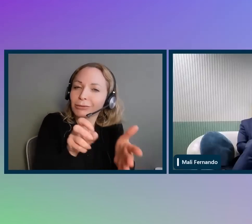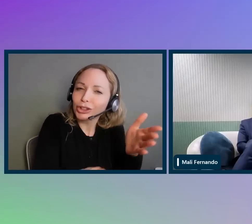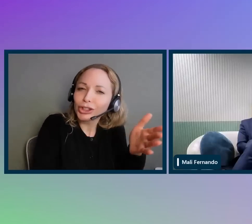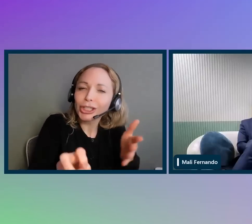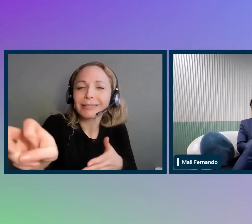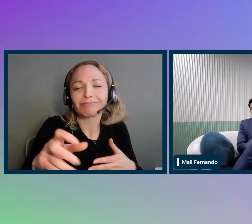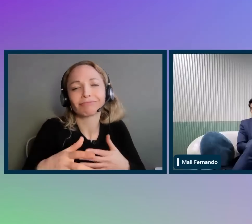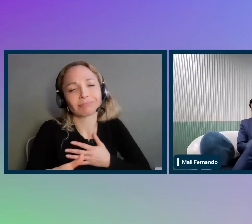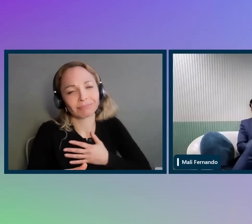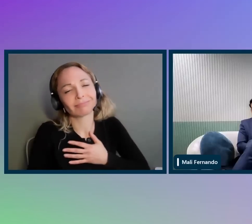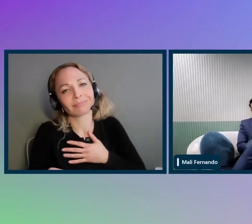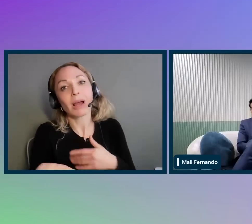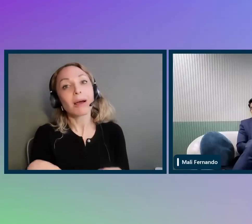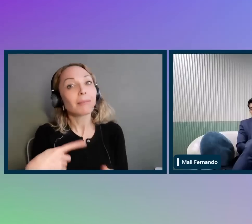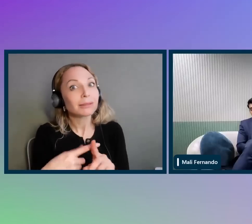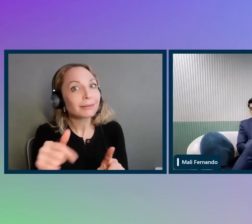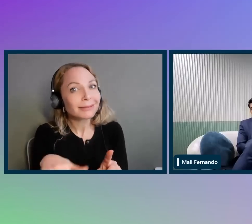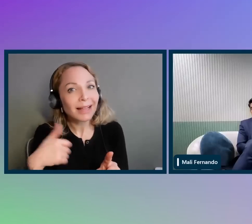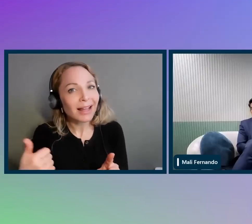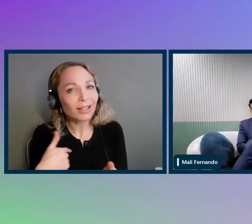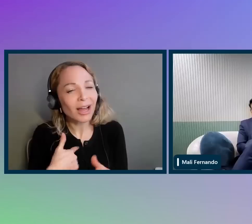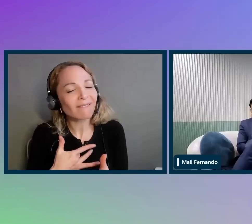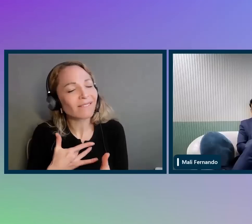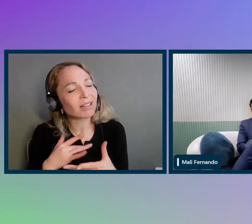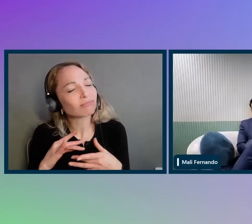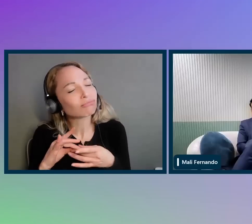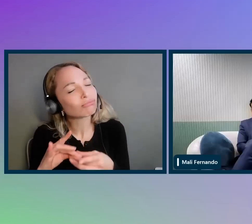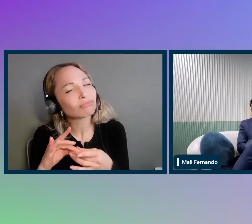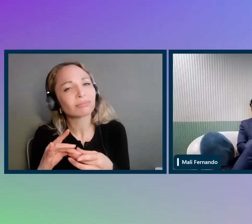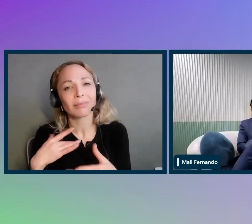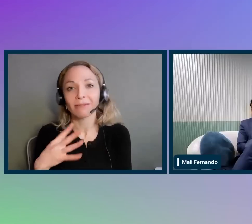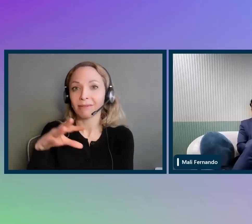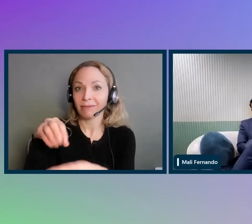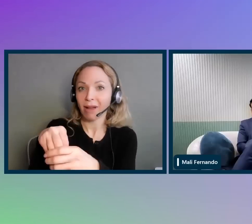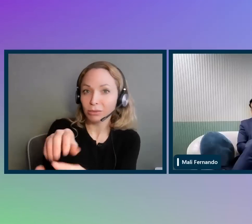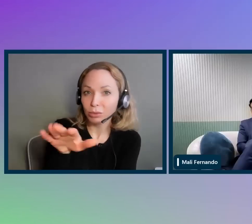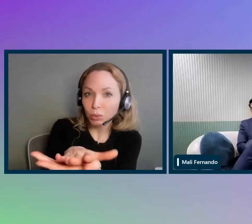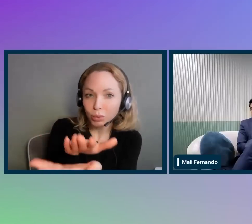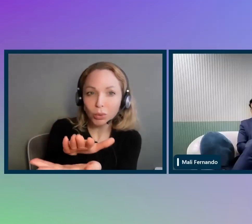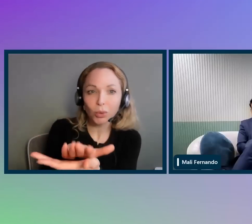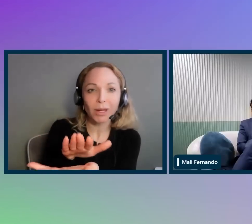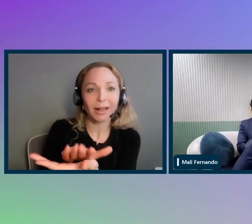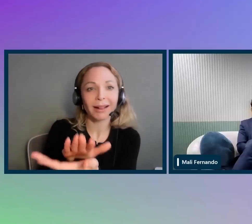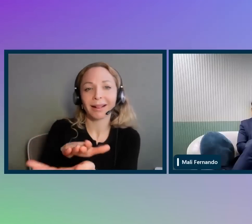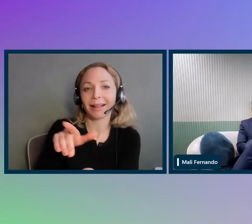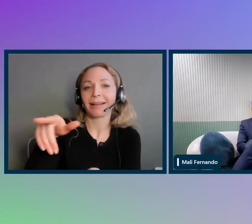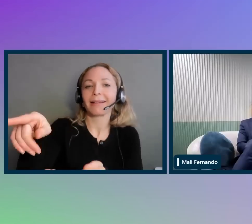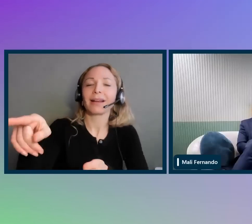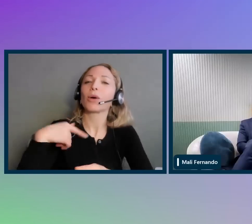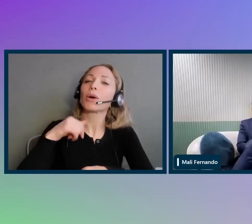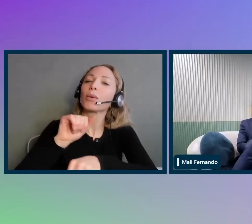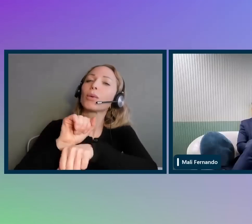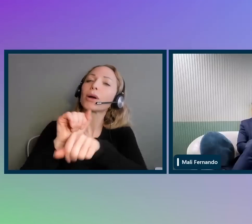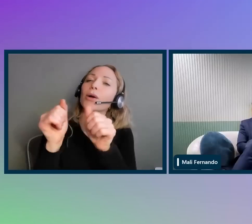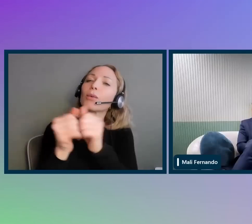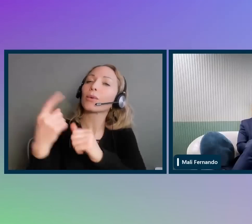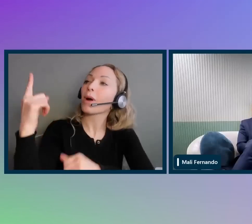So we're working with a partner called Microlink, and we're piloting a program to get into 100 schools in the UK